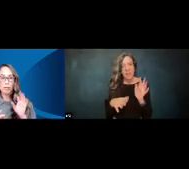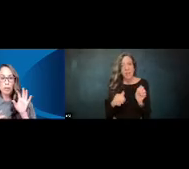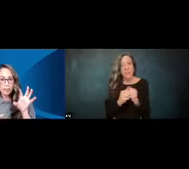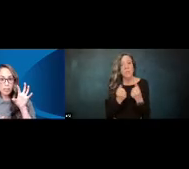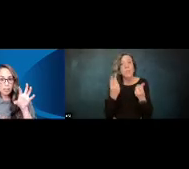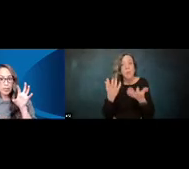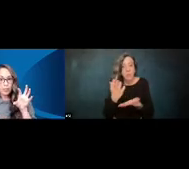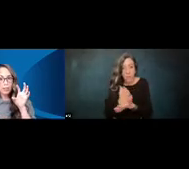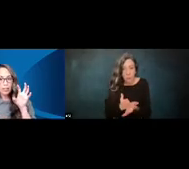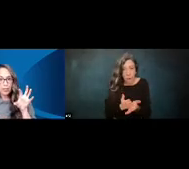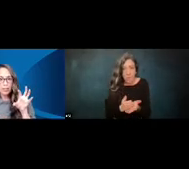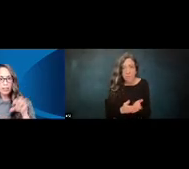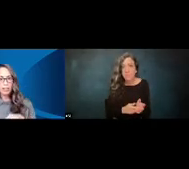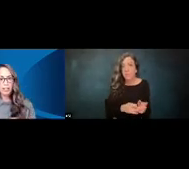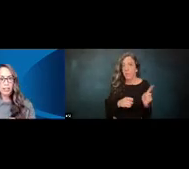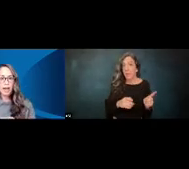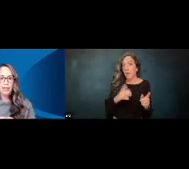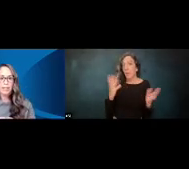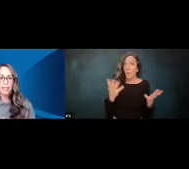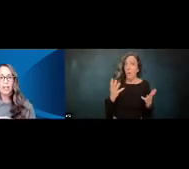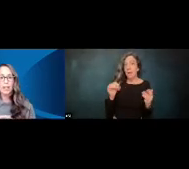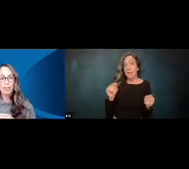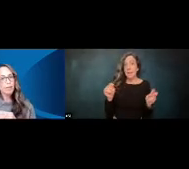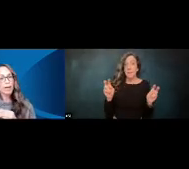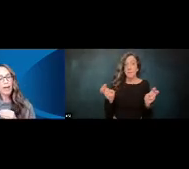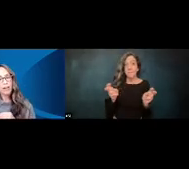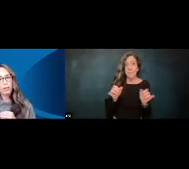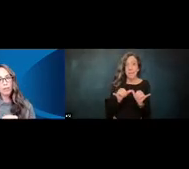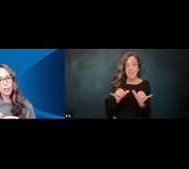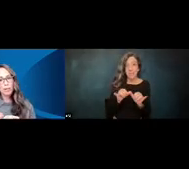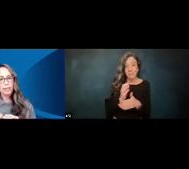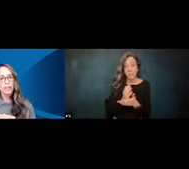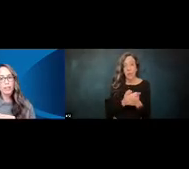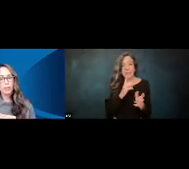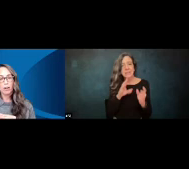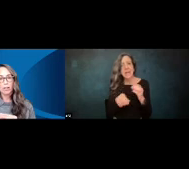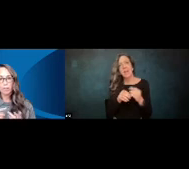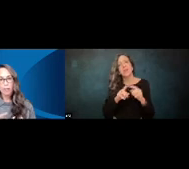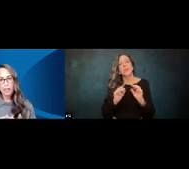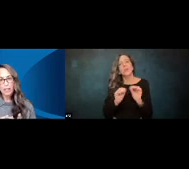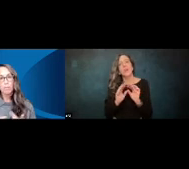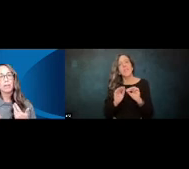the what does it measure section is added to clarify how those sub indicators are defined